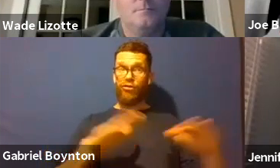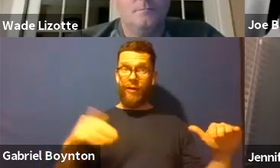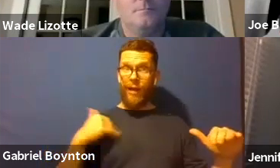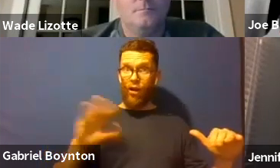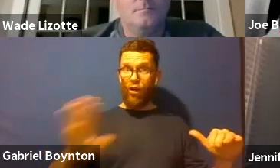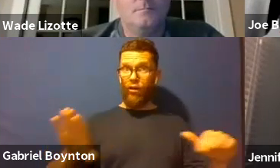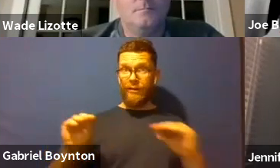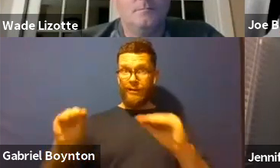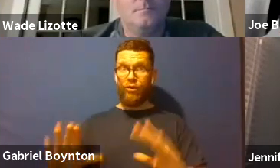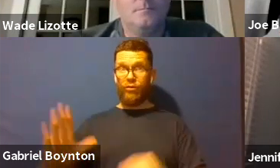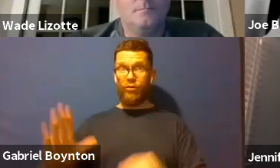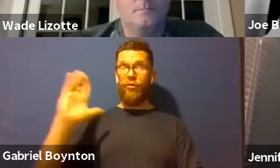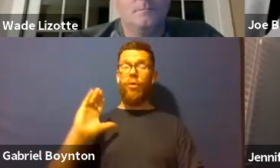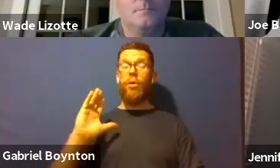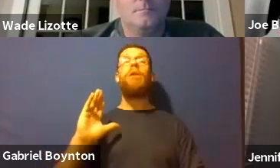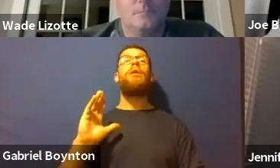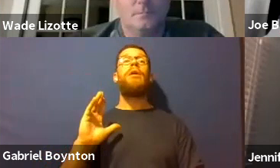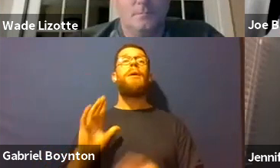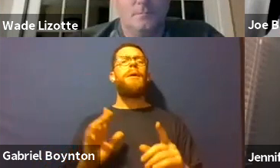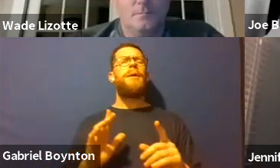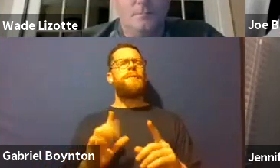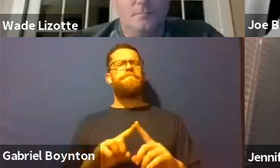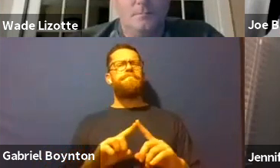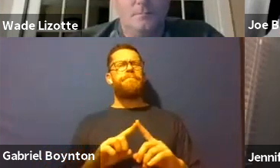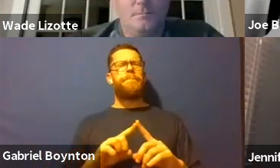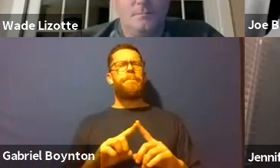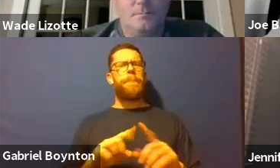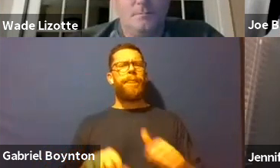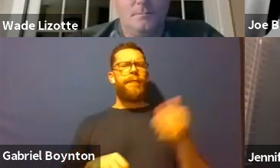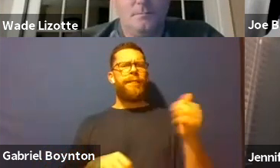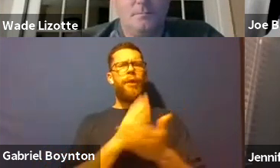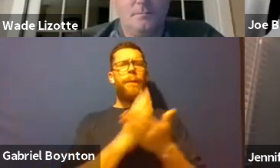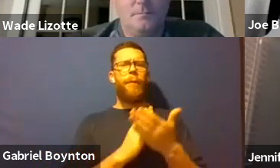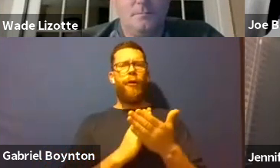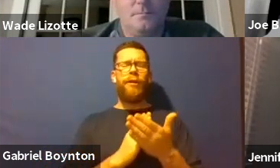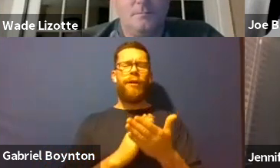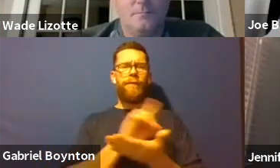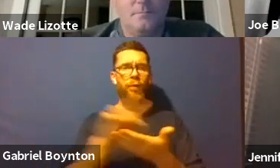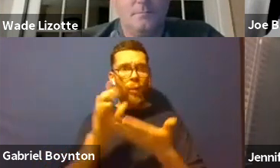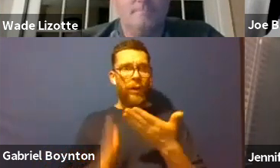Joe Baeta, Supt. : But I think the other part of it that's really important to know is, like, every weekend. I'm waking up to an email that's going out to the entire staff about